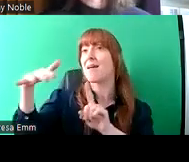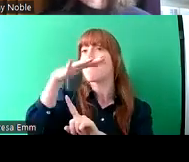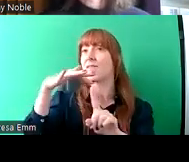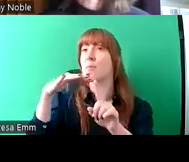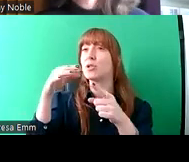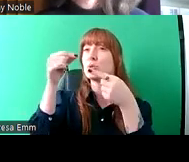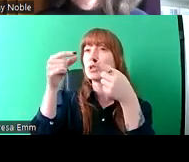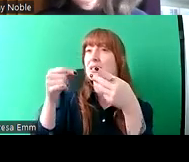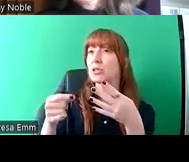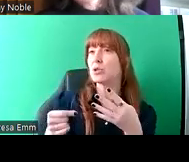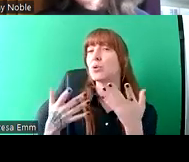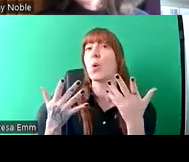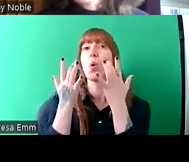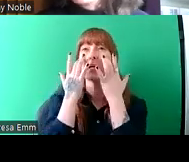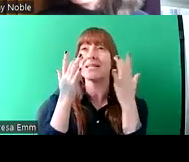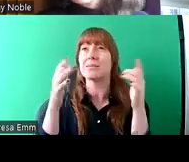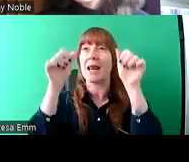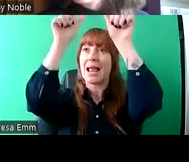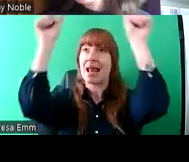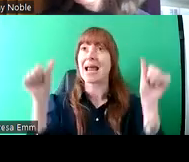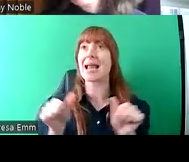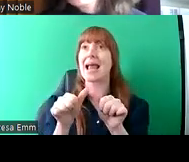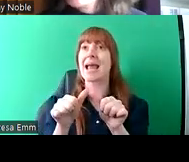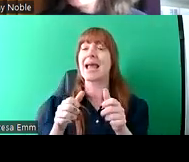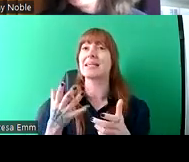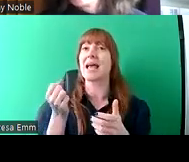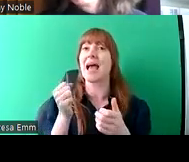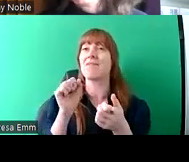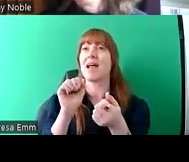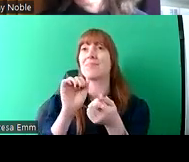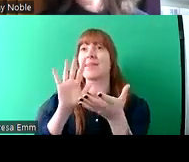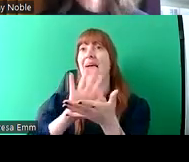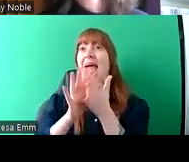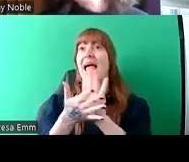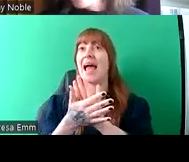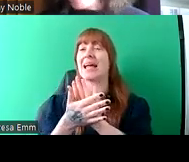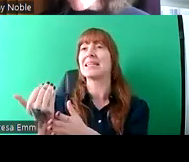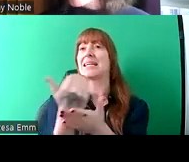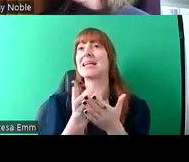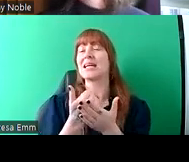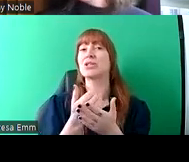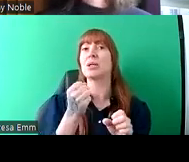cases, we also have our handling collection which is made up of original material but where it's